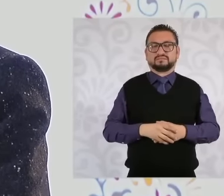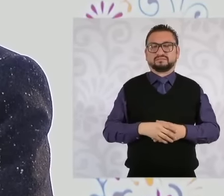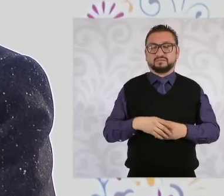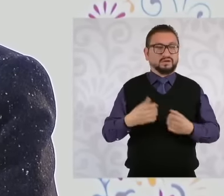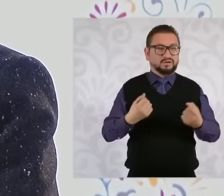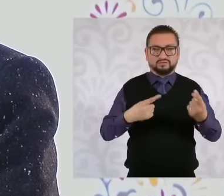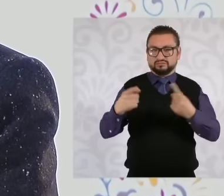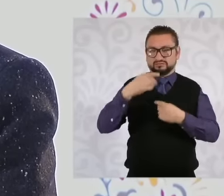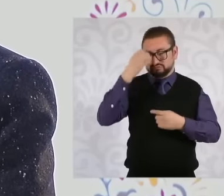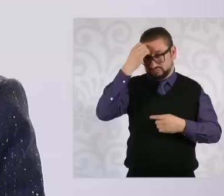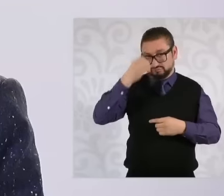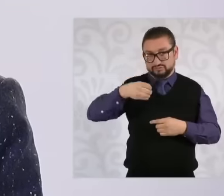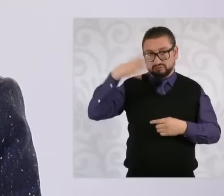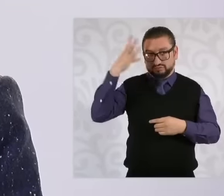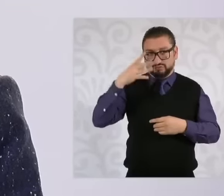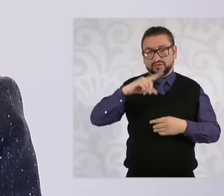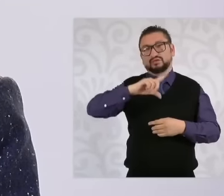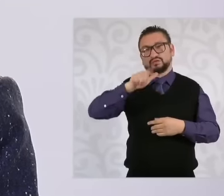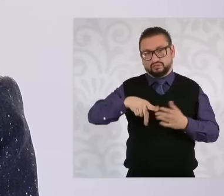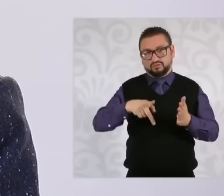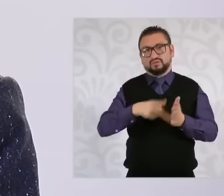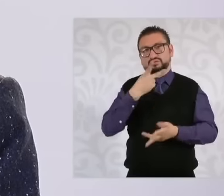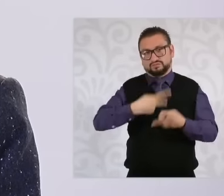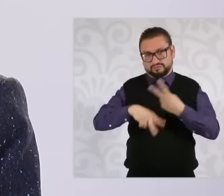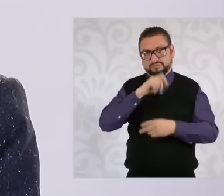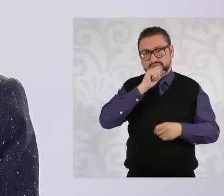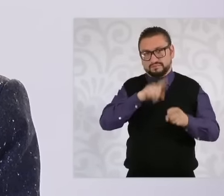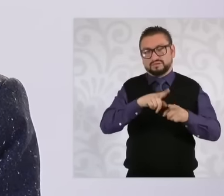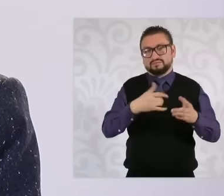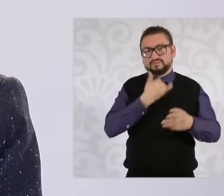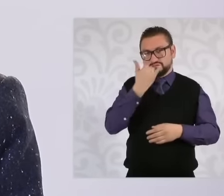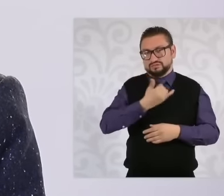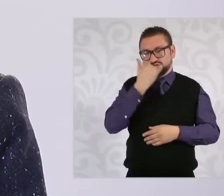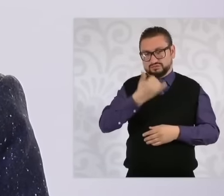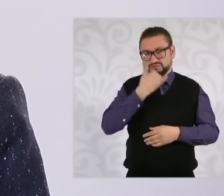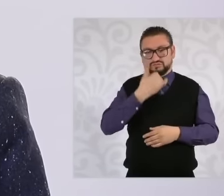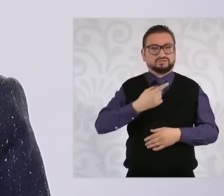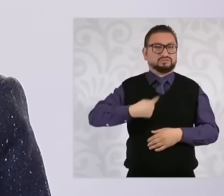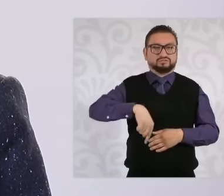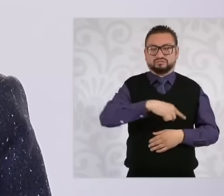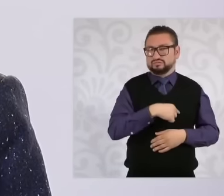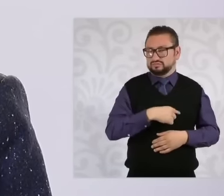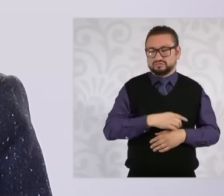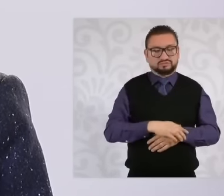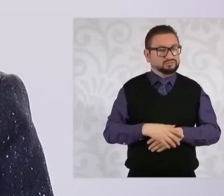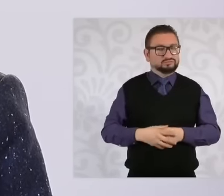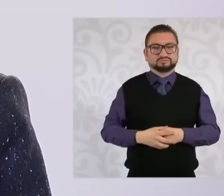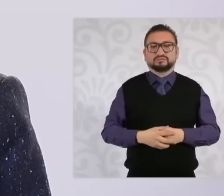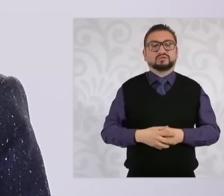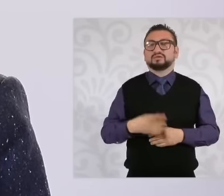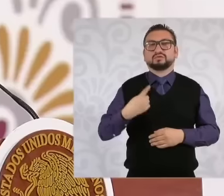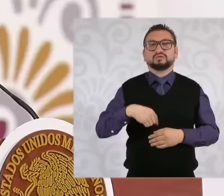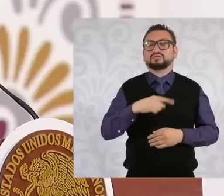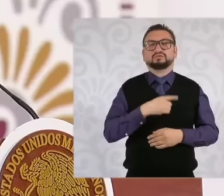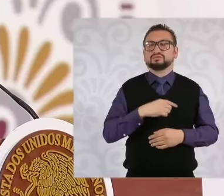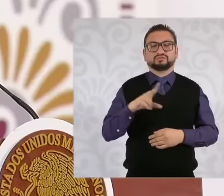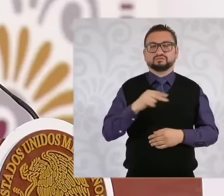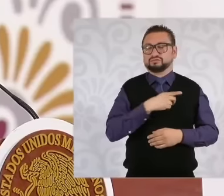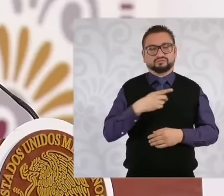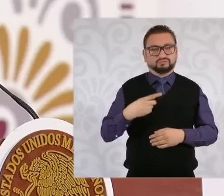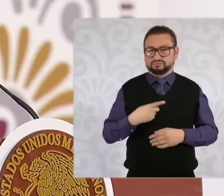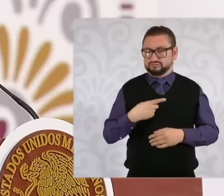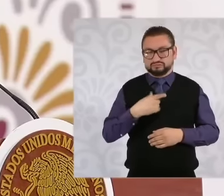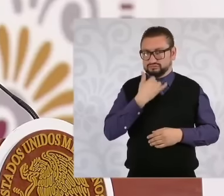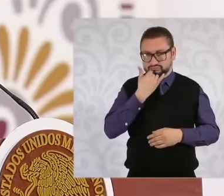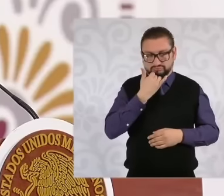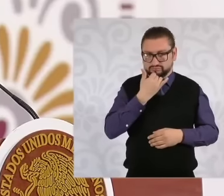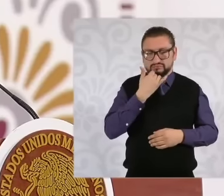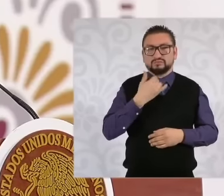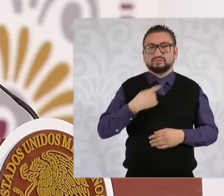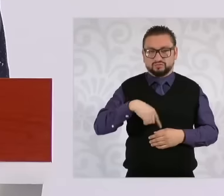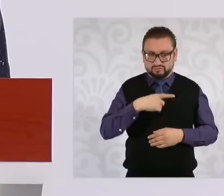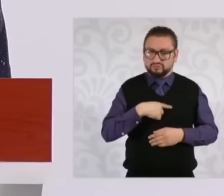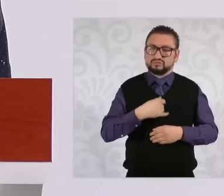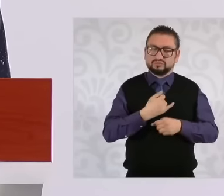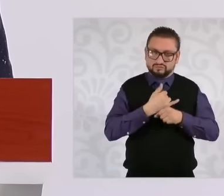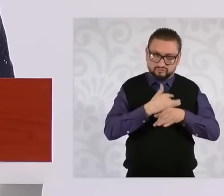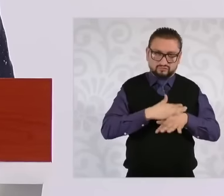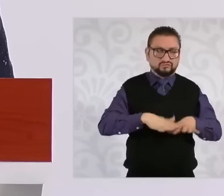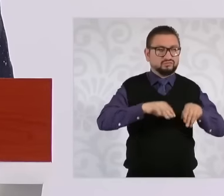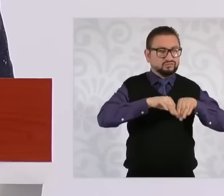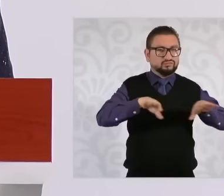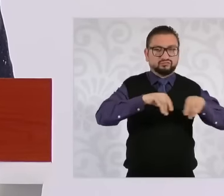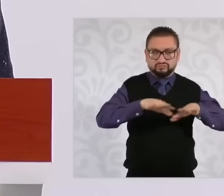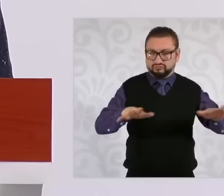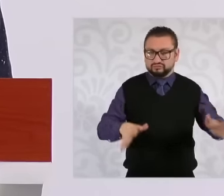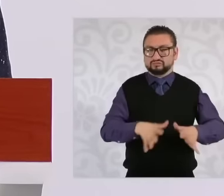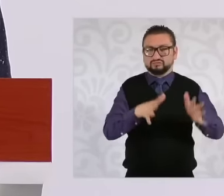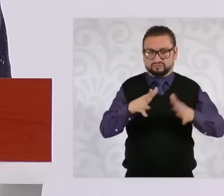repeats the same mistakes and we have to be reporting on this. obligation of the